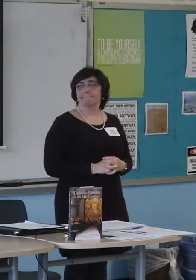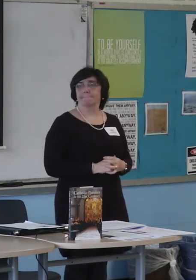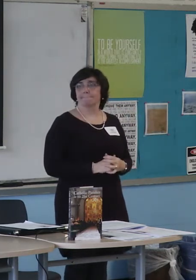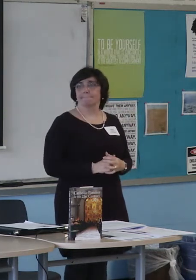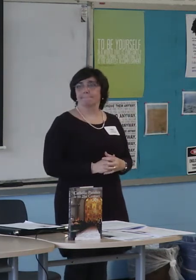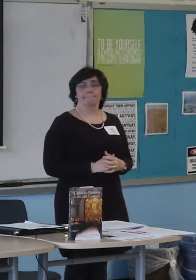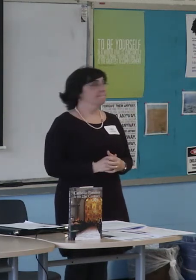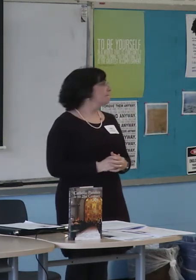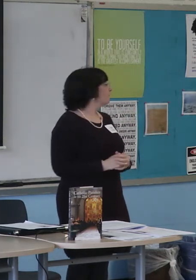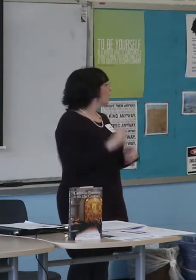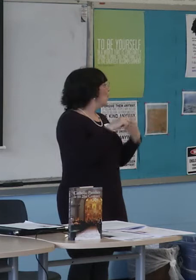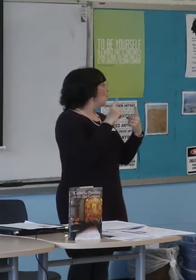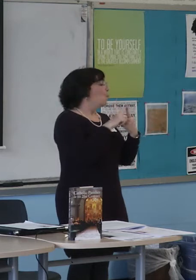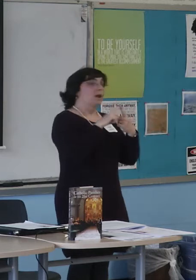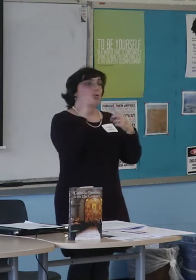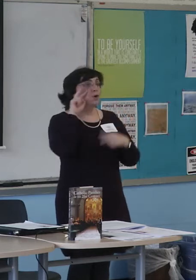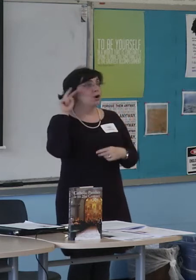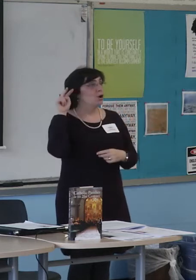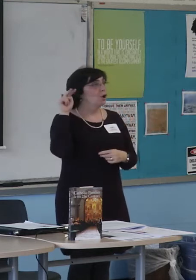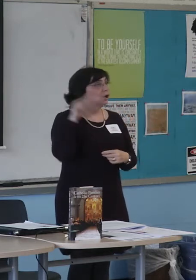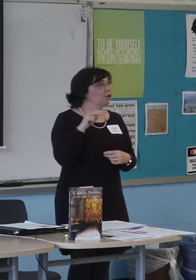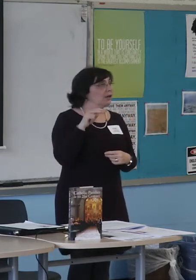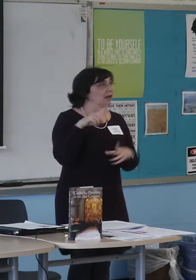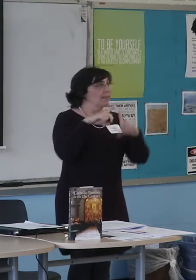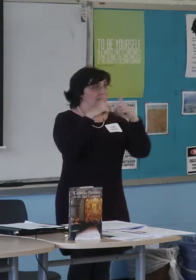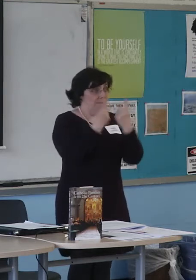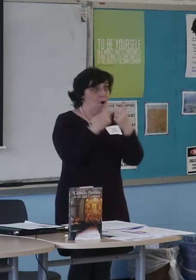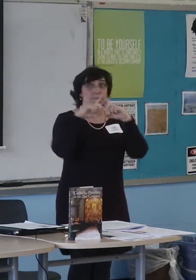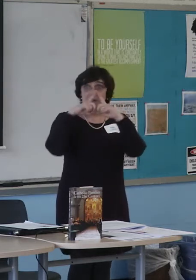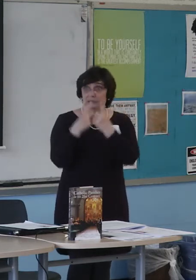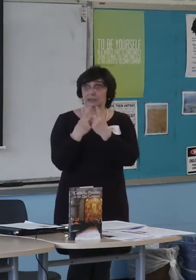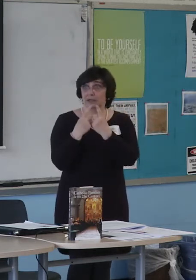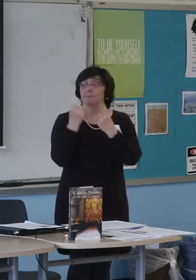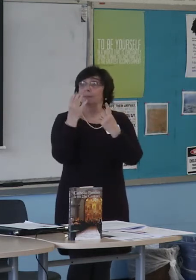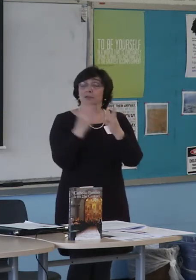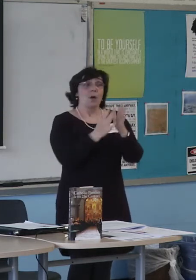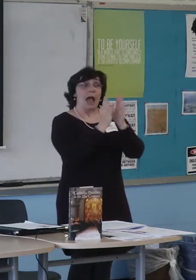When we're looking at the departments, and so asking is there a specific